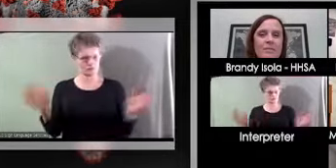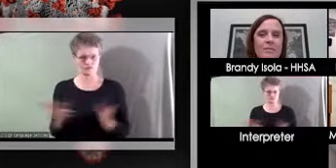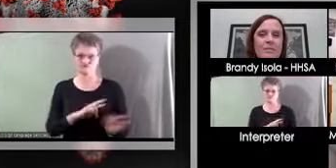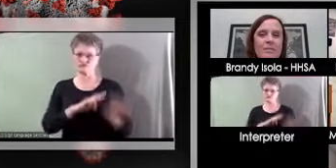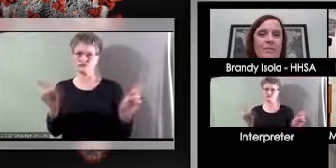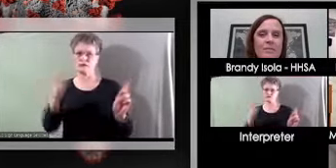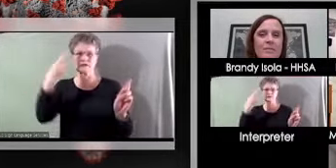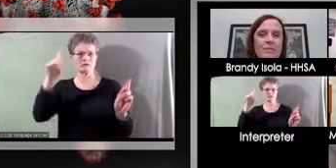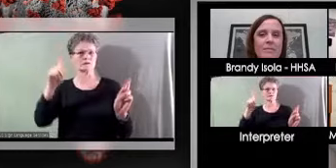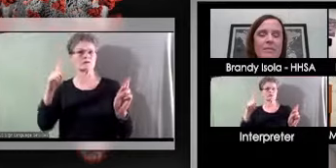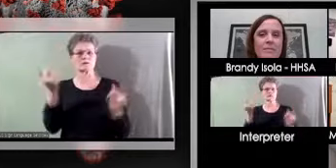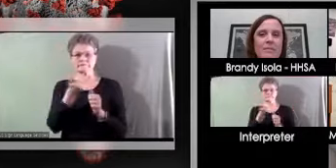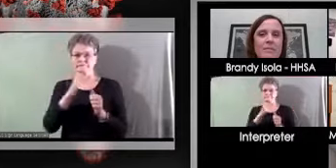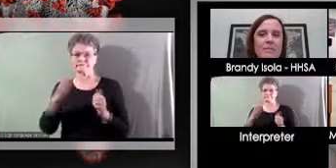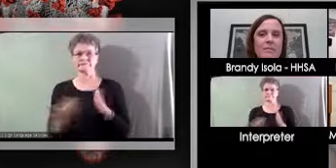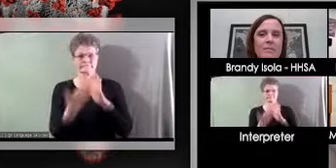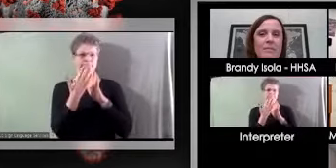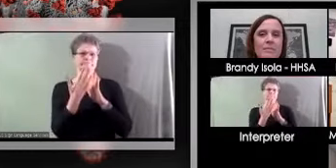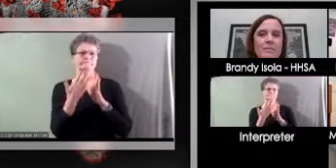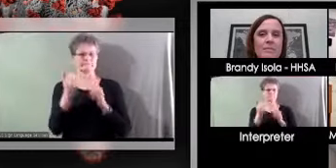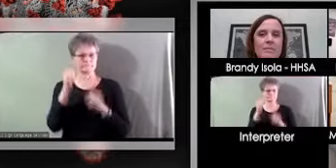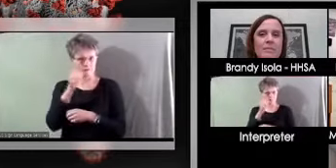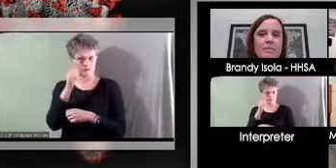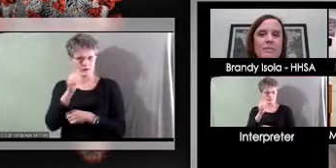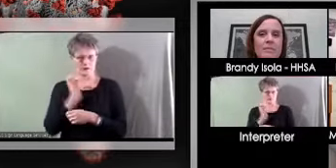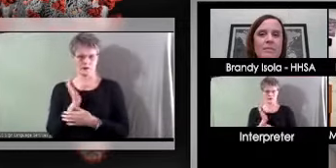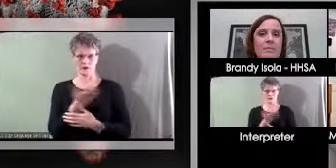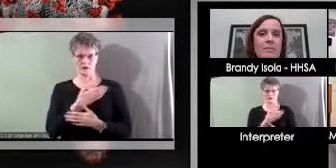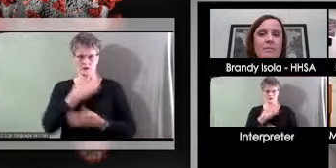checking our processes daily and trying to make sure that all the little details